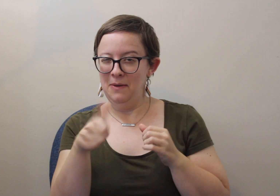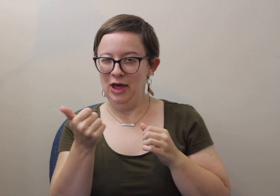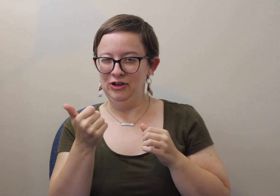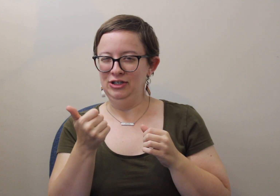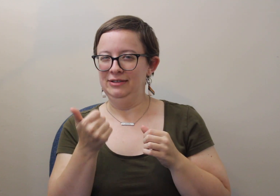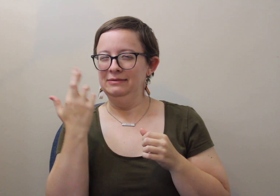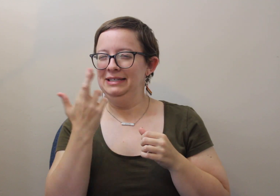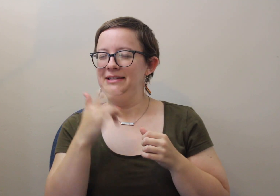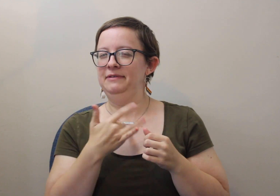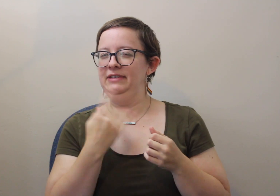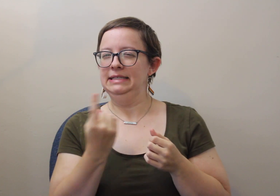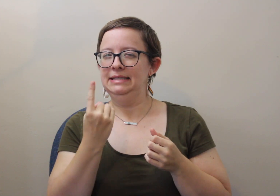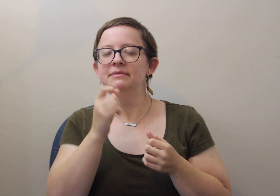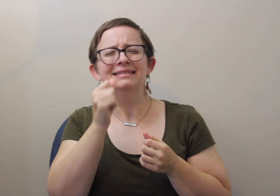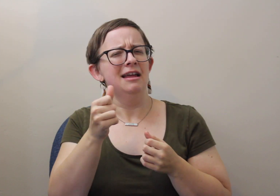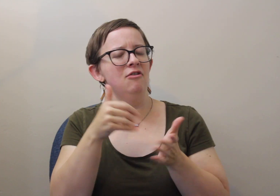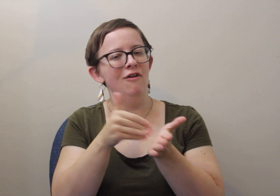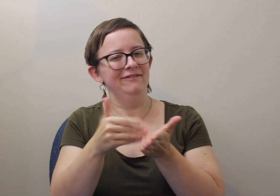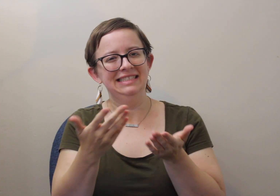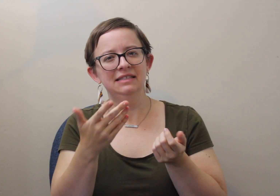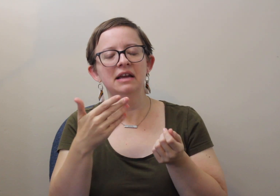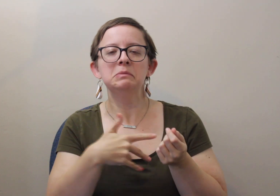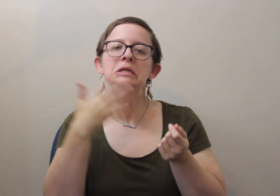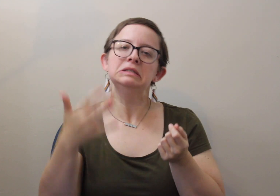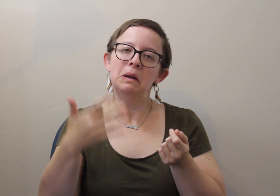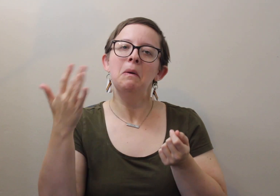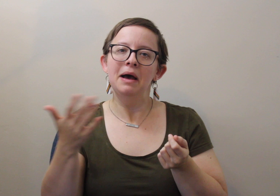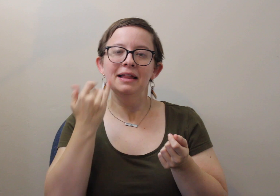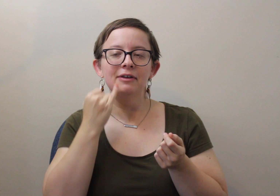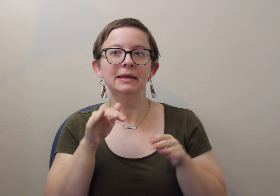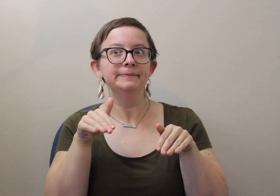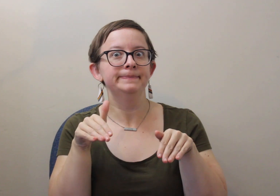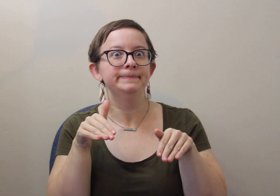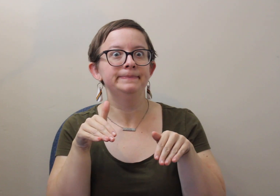There's no other reason I wouldn't feel it and it's not often. It's more every once and a while.